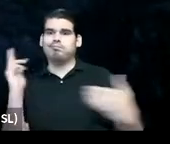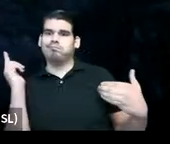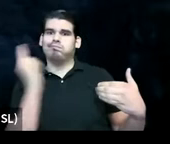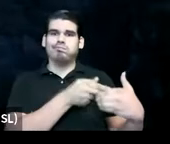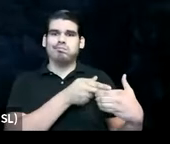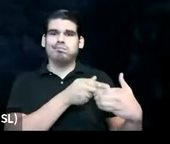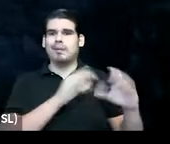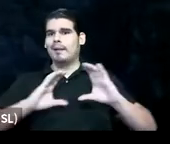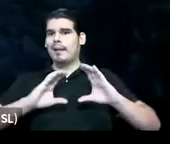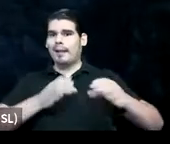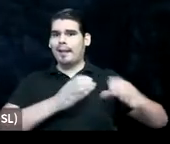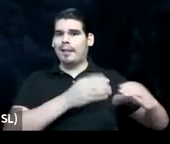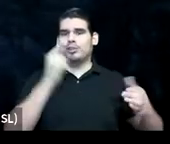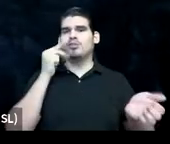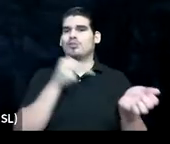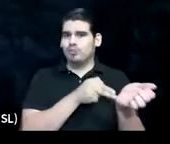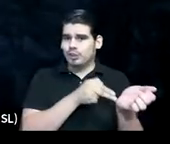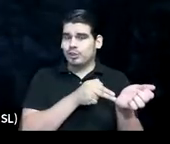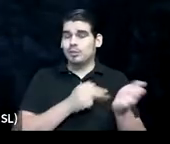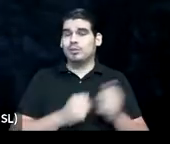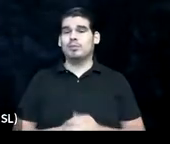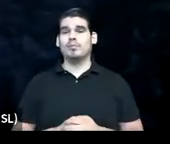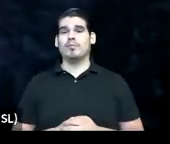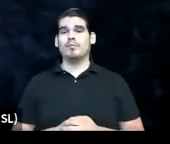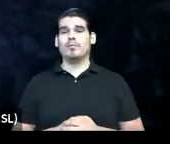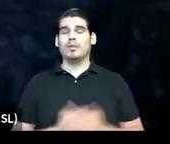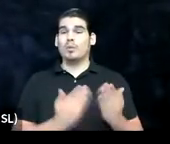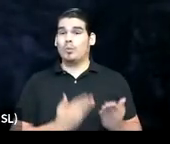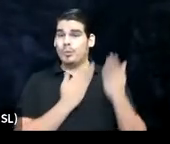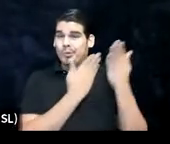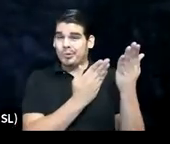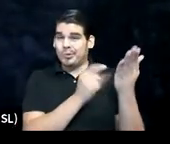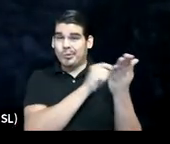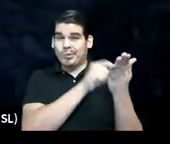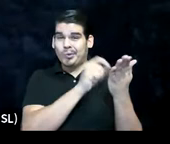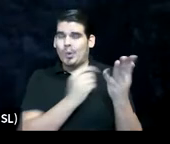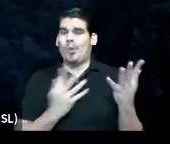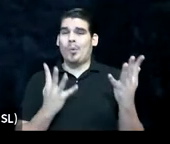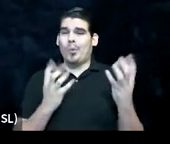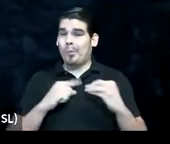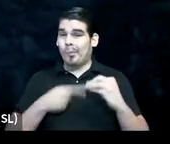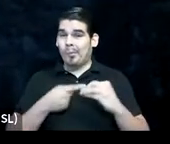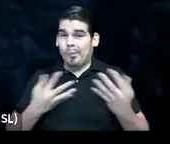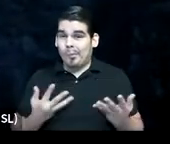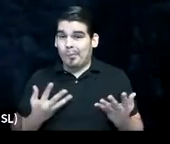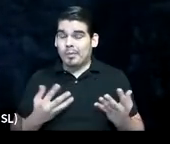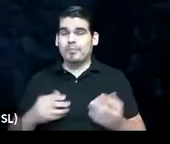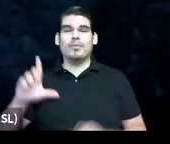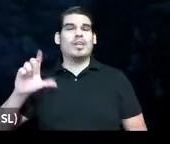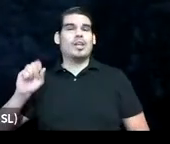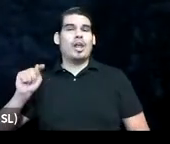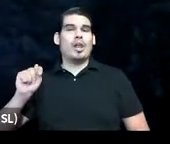And instead, doing first come first serve kind of system, we're still working out the kinks, though.